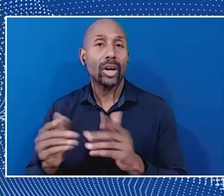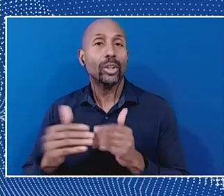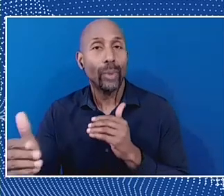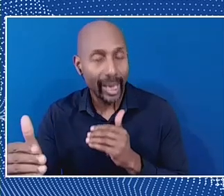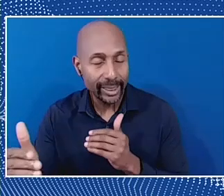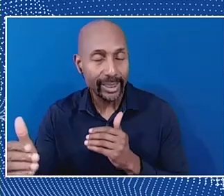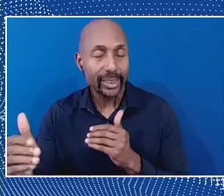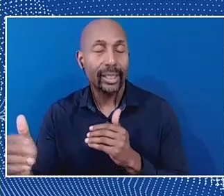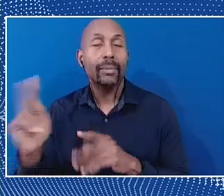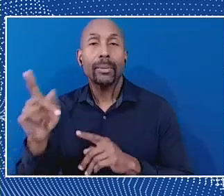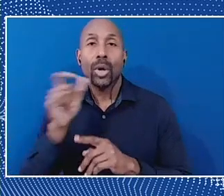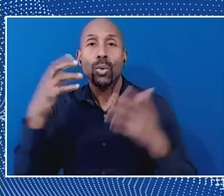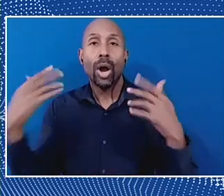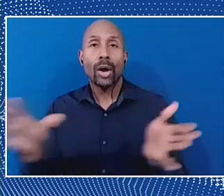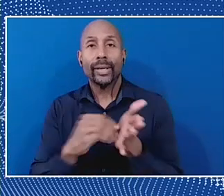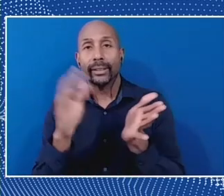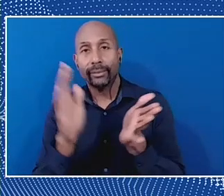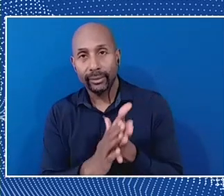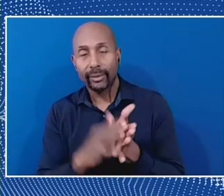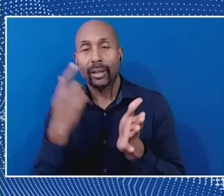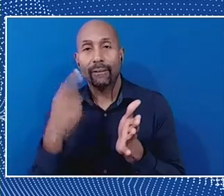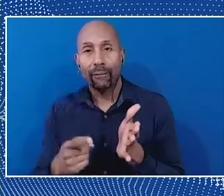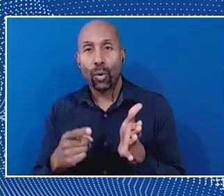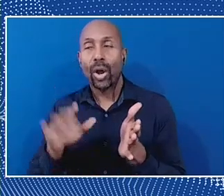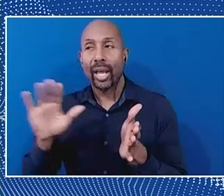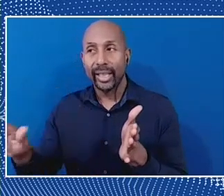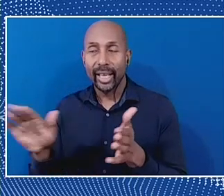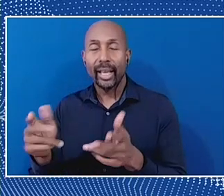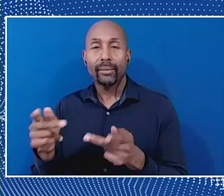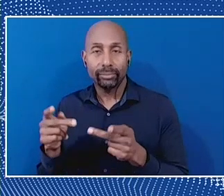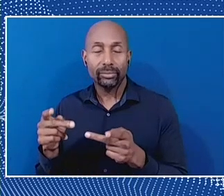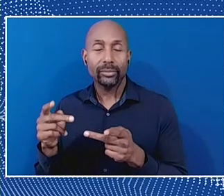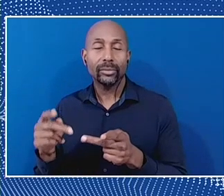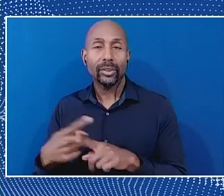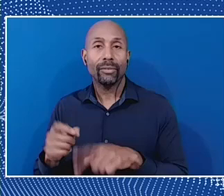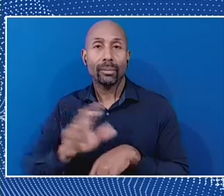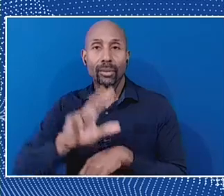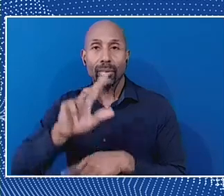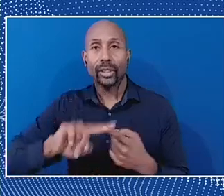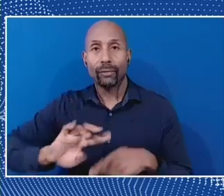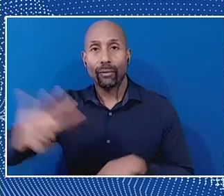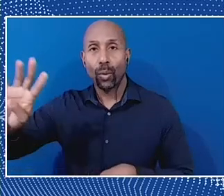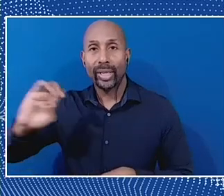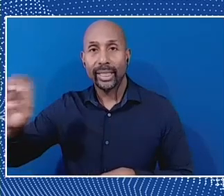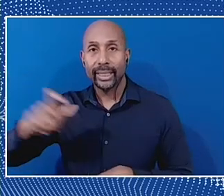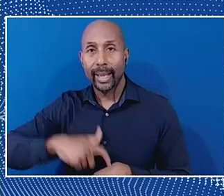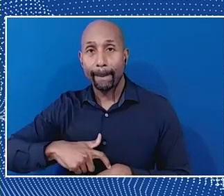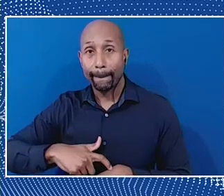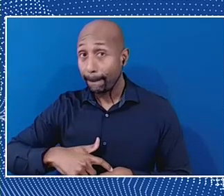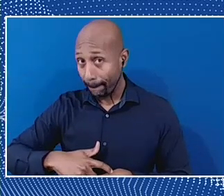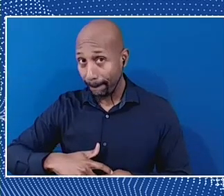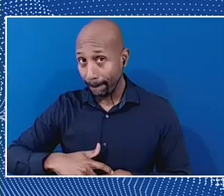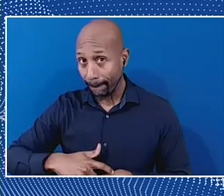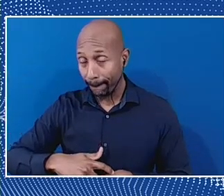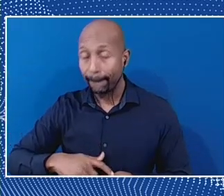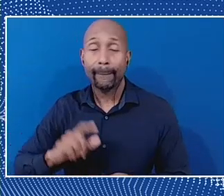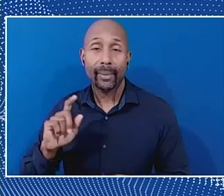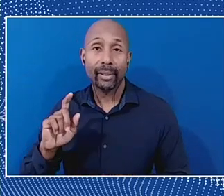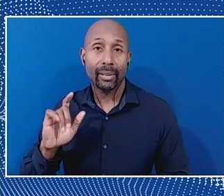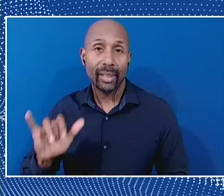already slotted then from 3:00 to 4:00 p.m. Eastern. So that is an option and available.